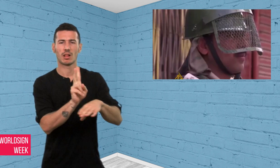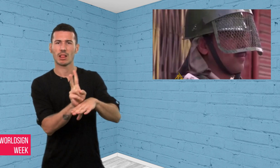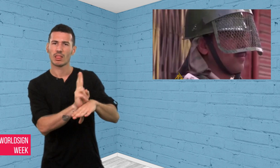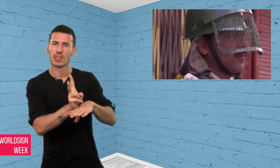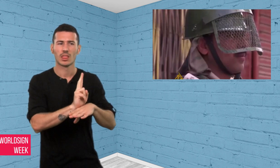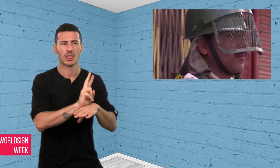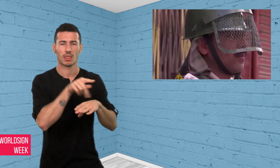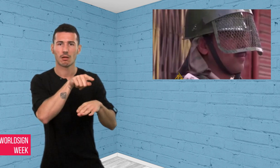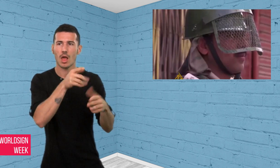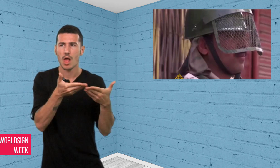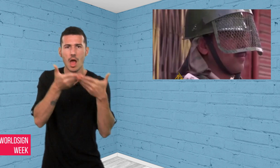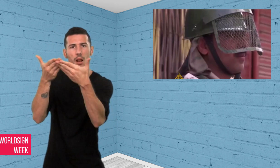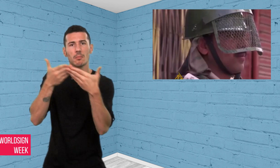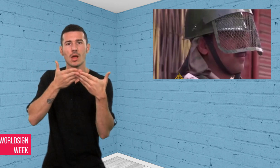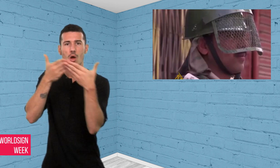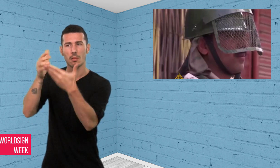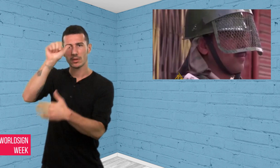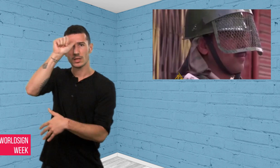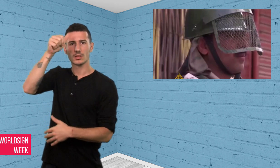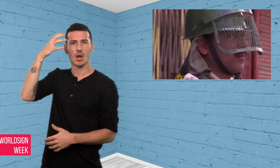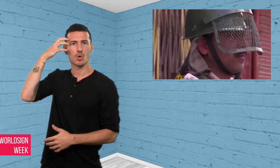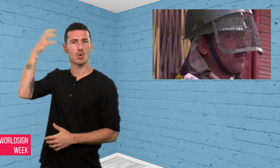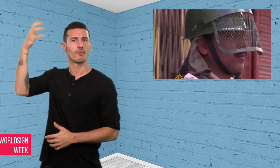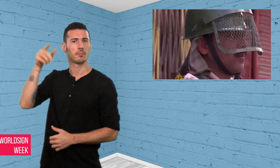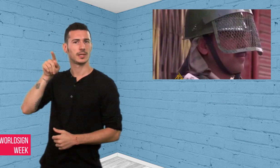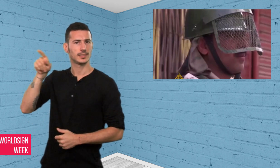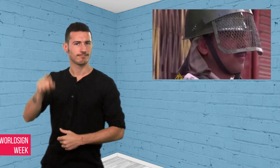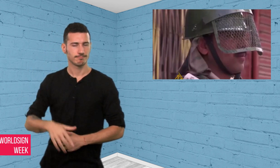tools for the Indian government.